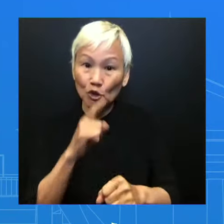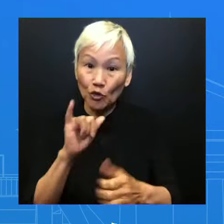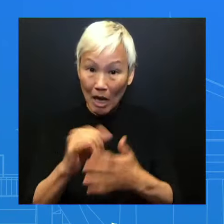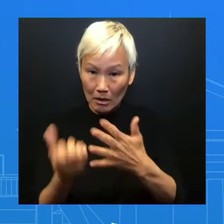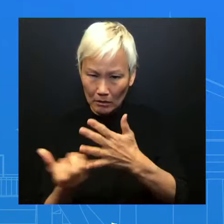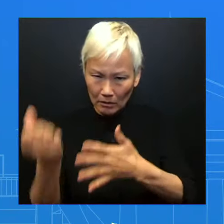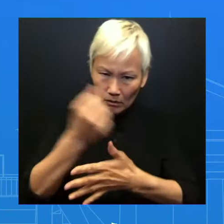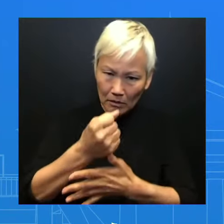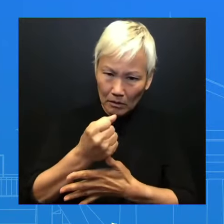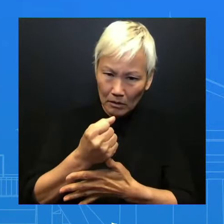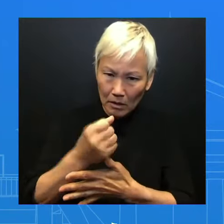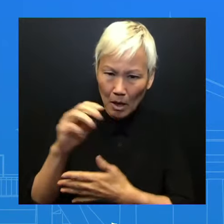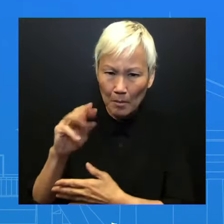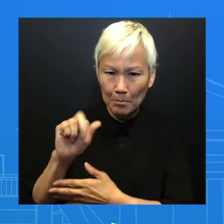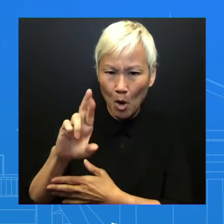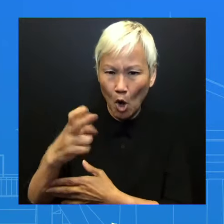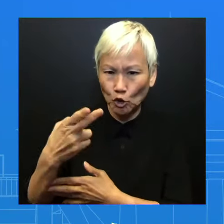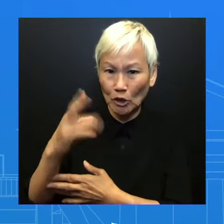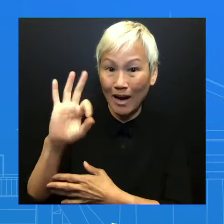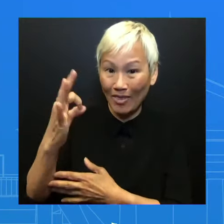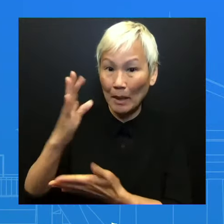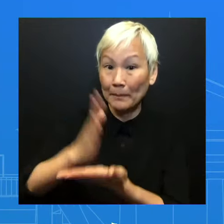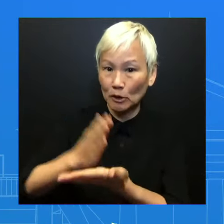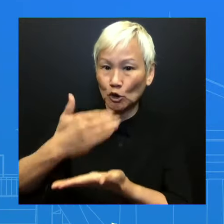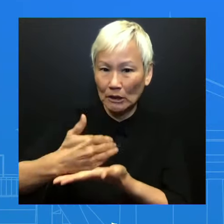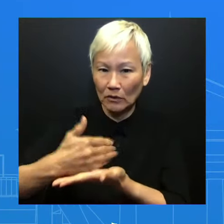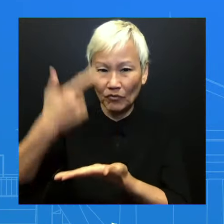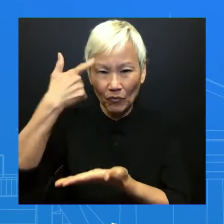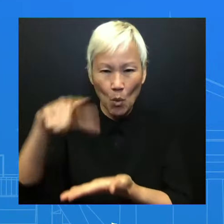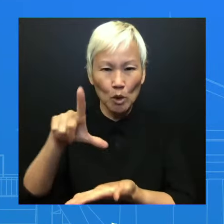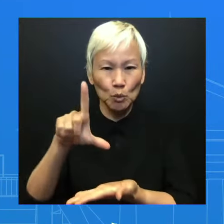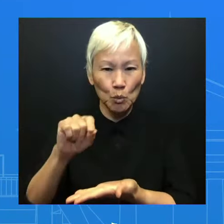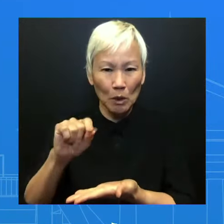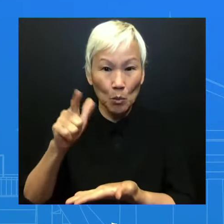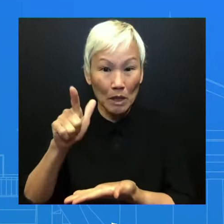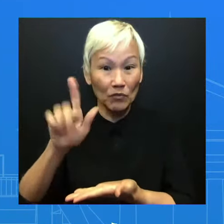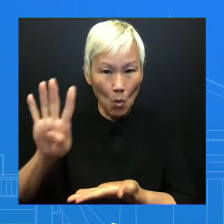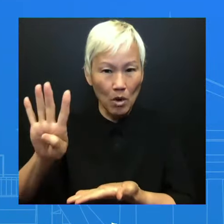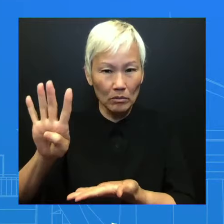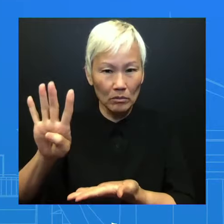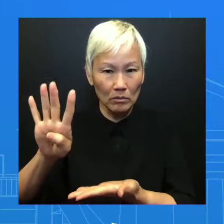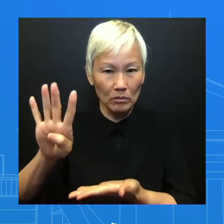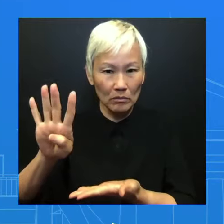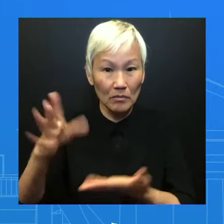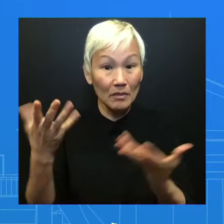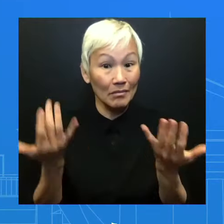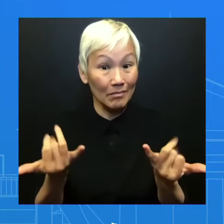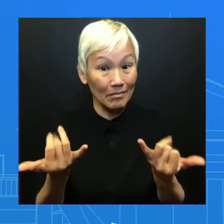that he released for fiscal year 2024, which is decreasing the debt -- the deficit by an extra $3 trillion,